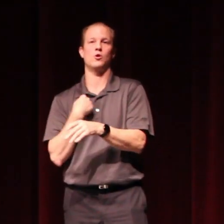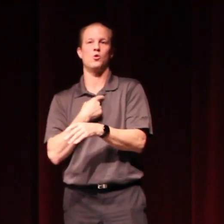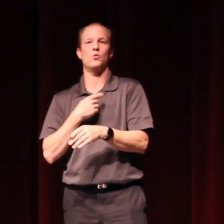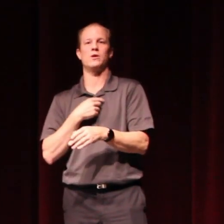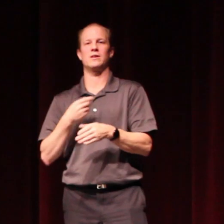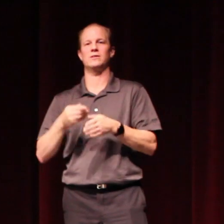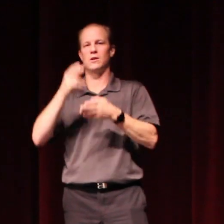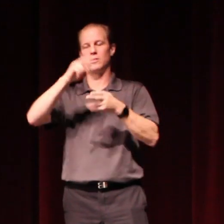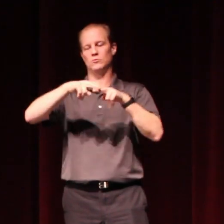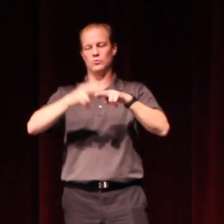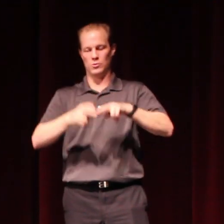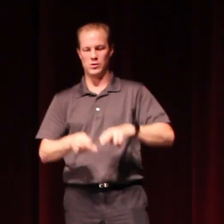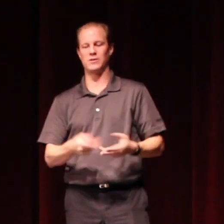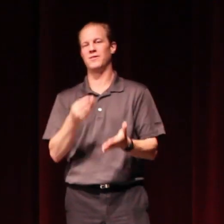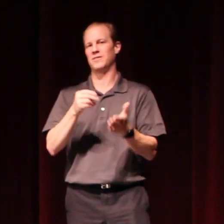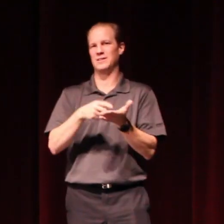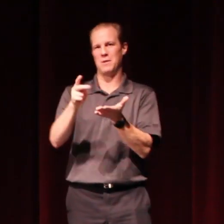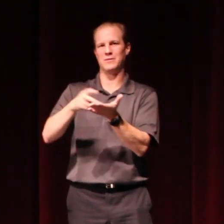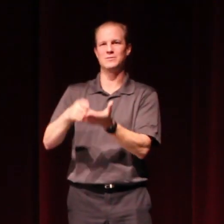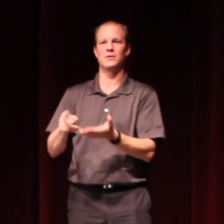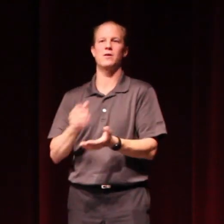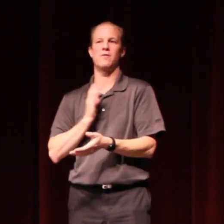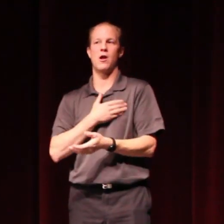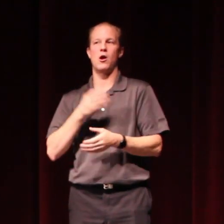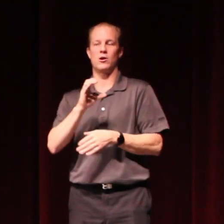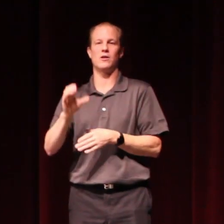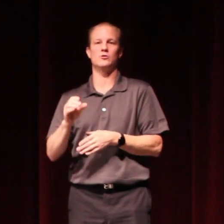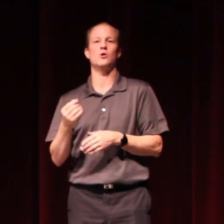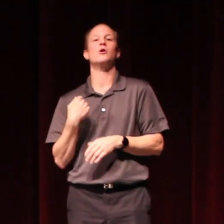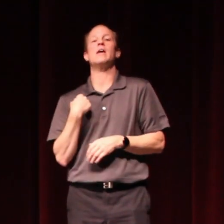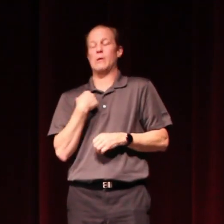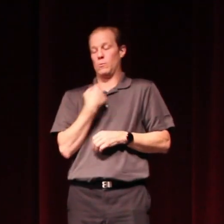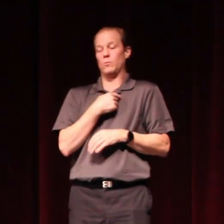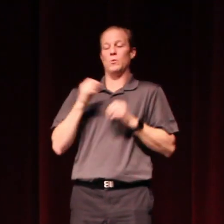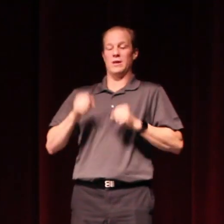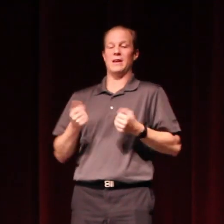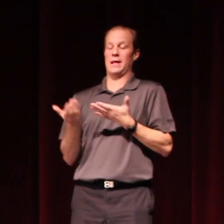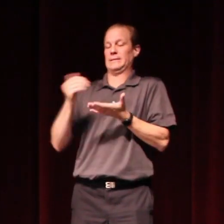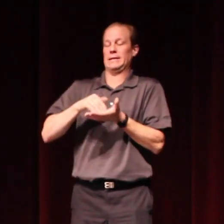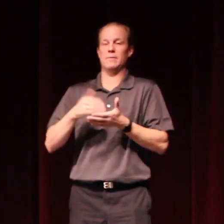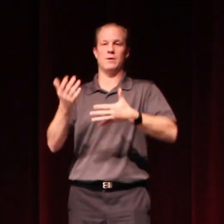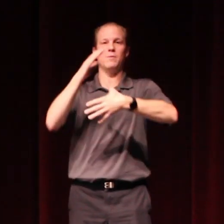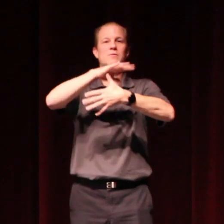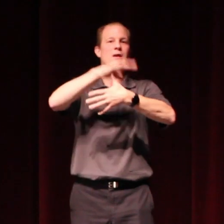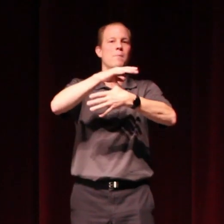colleges in our great state of Michigan, when it was when I went here back in ' 87.